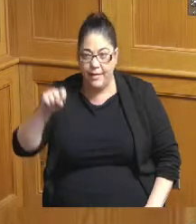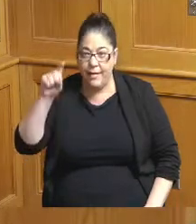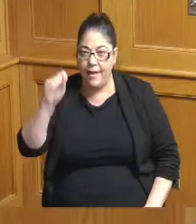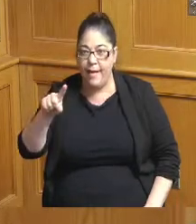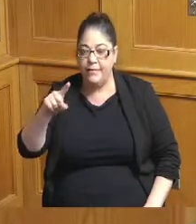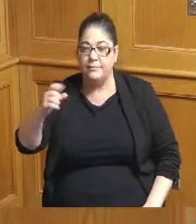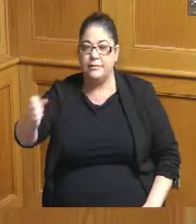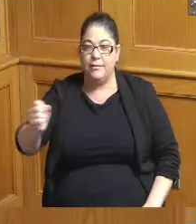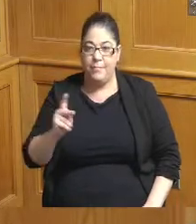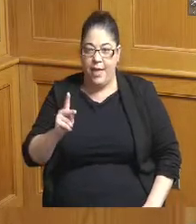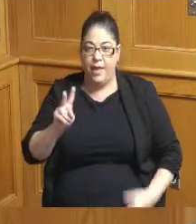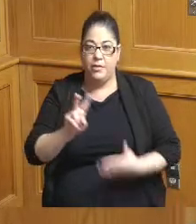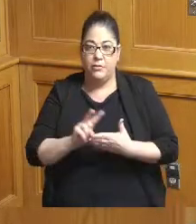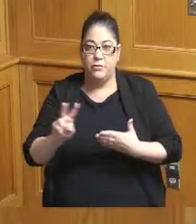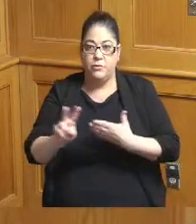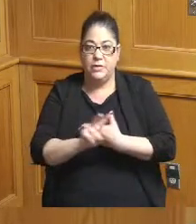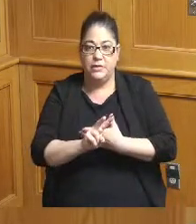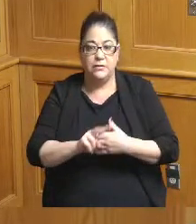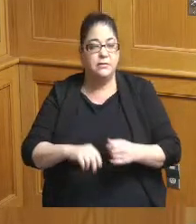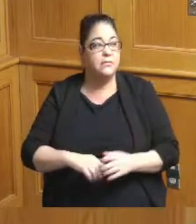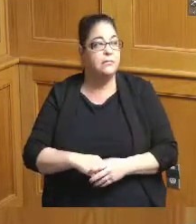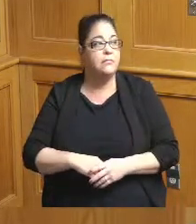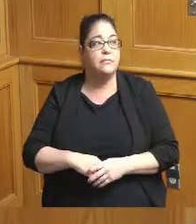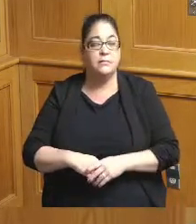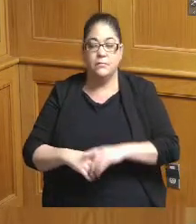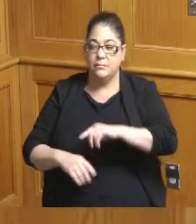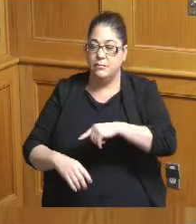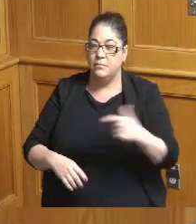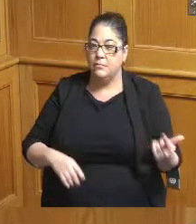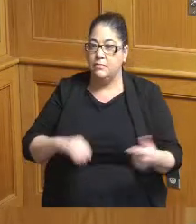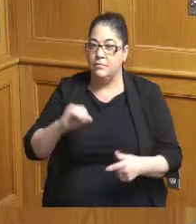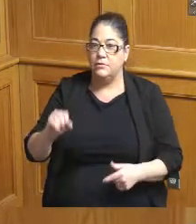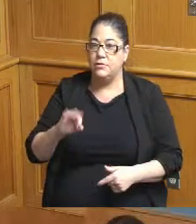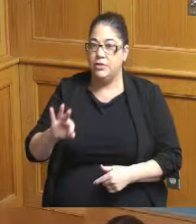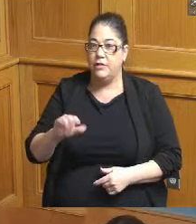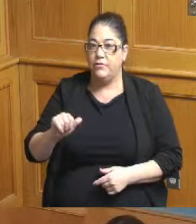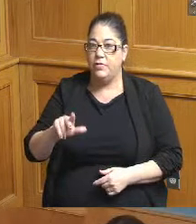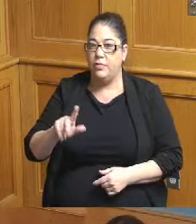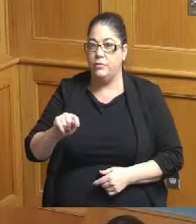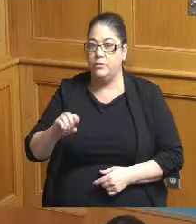in two weeks and Madam President and I don't want to speak for Mr Liebert I think he would come back